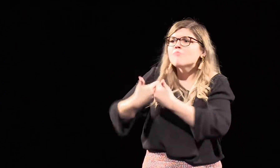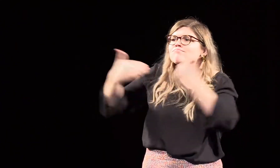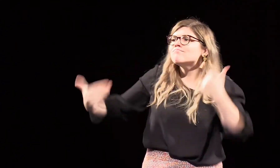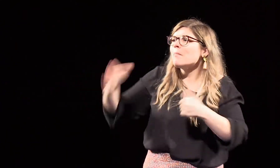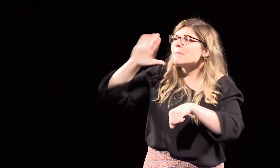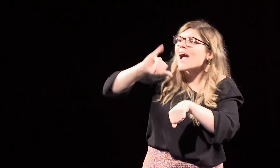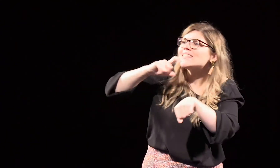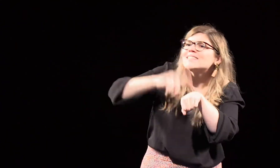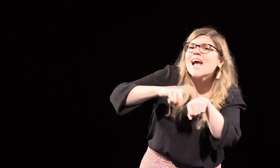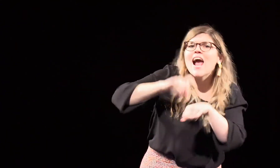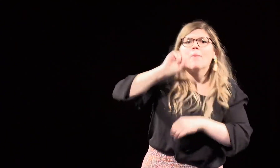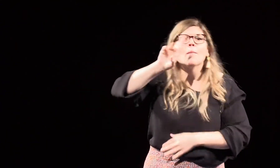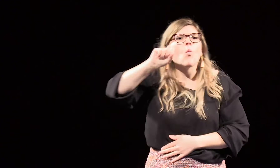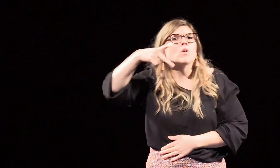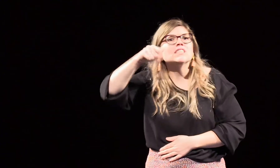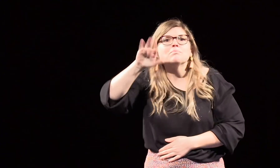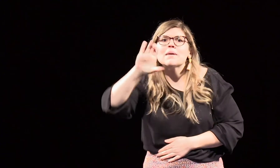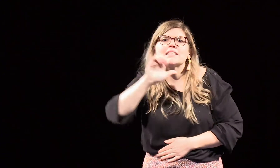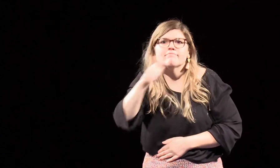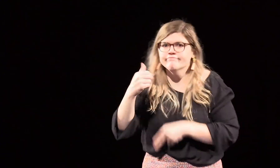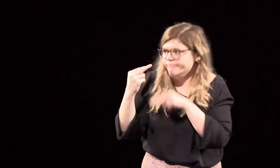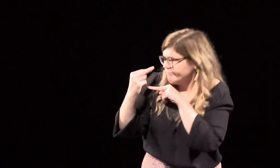so you're not separated by time or proximity.